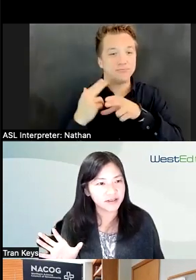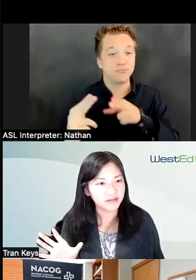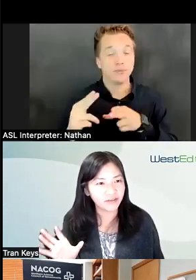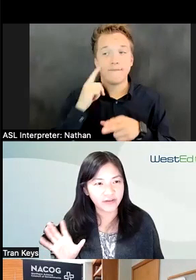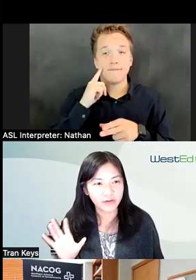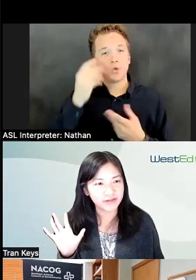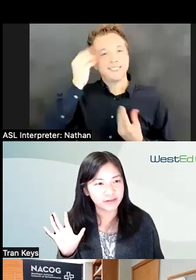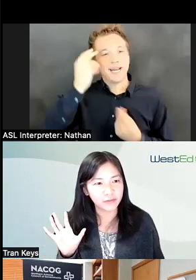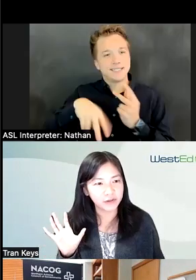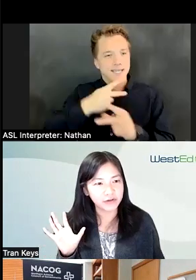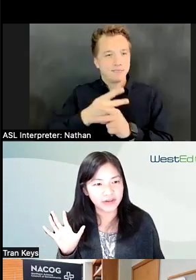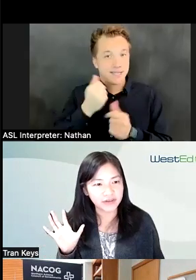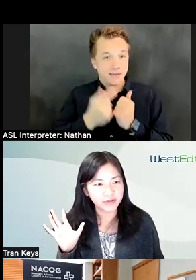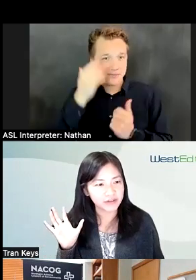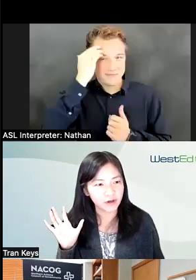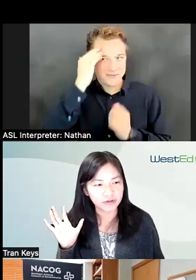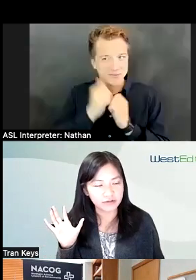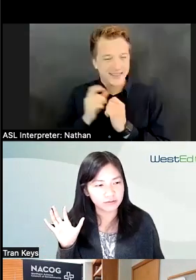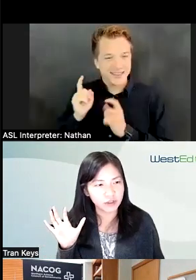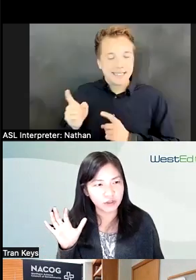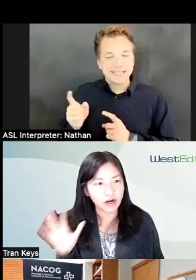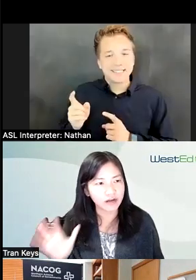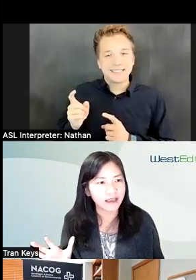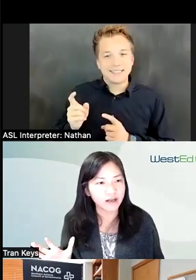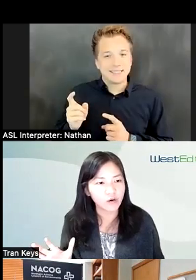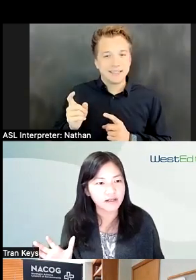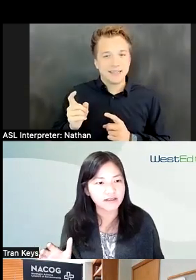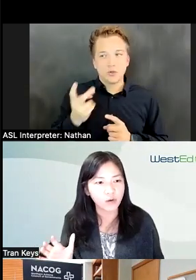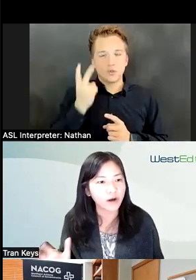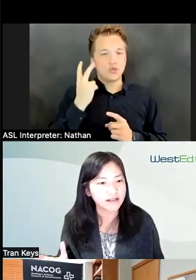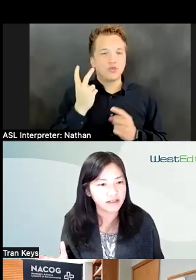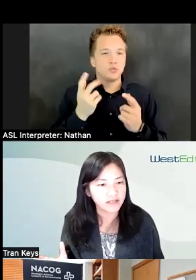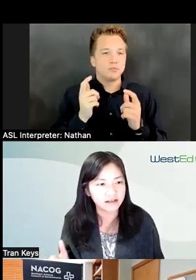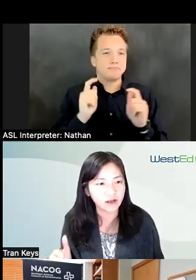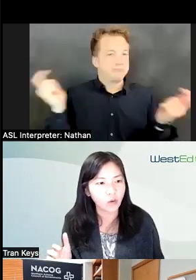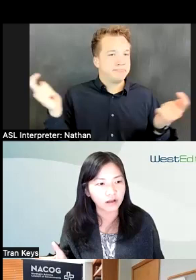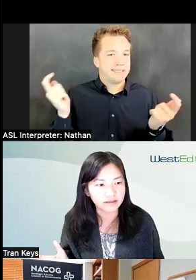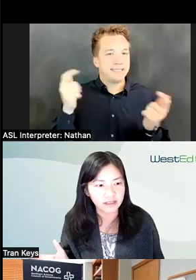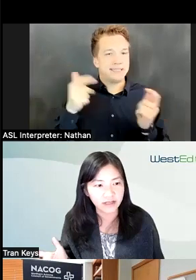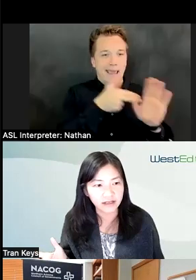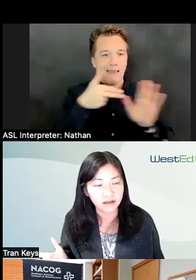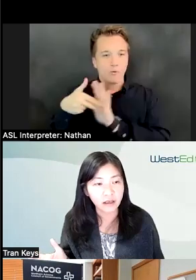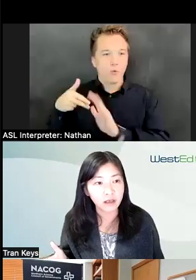Everyone is really familiar with this. There are two broad categories: quantitative data and qualitative data.